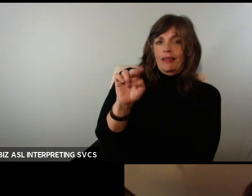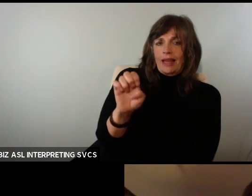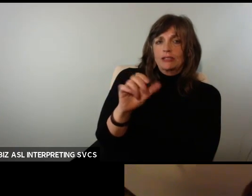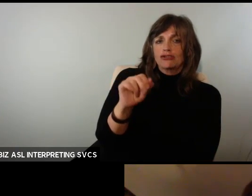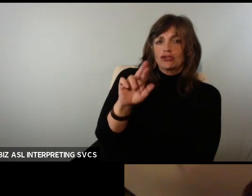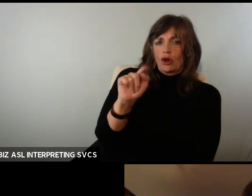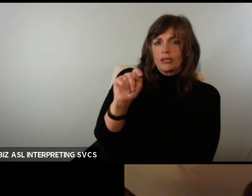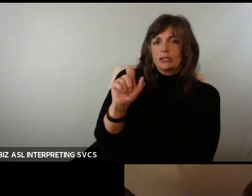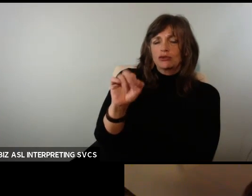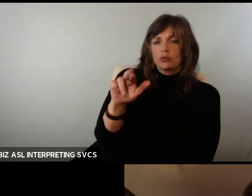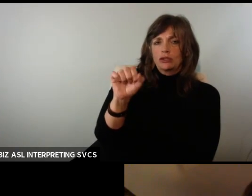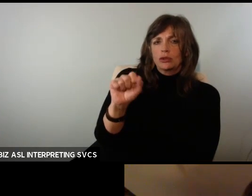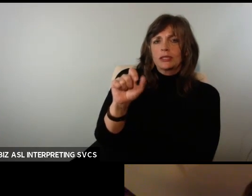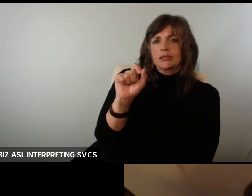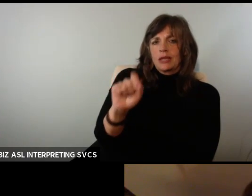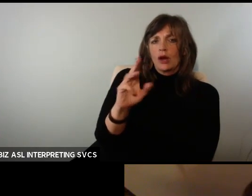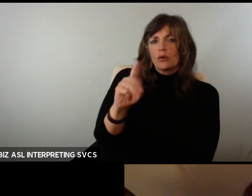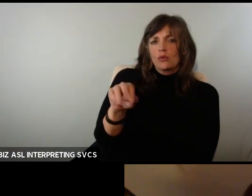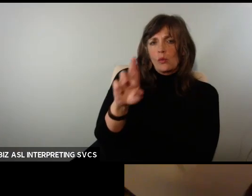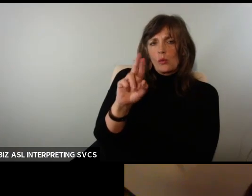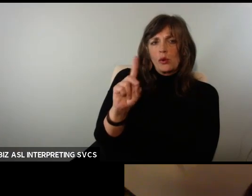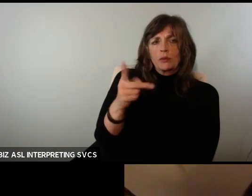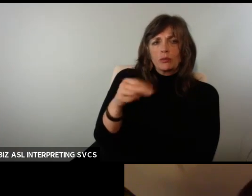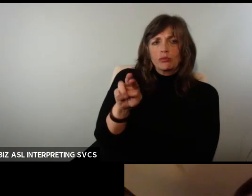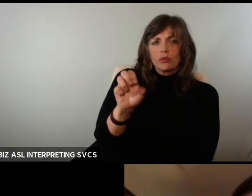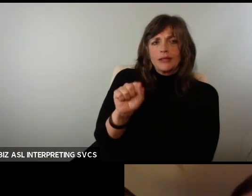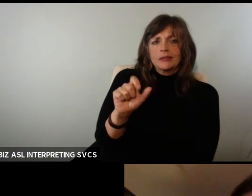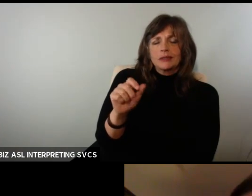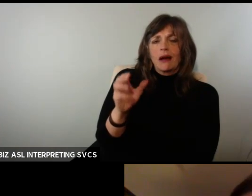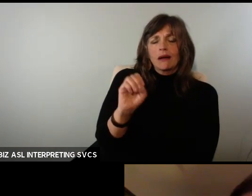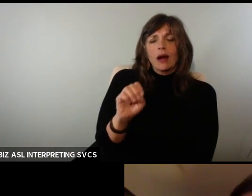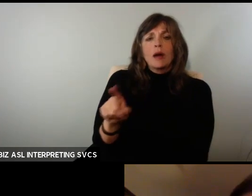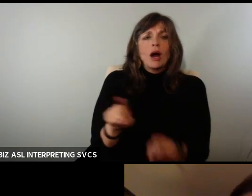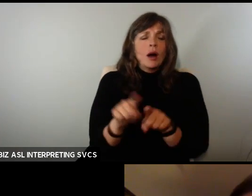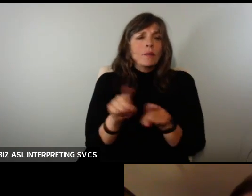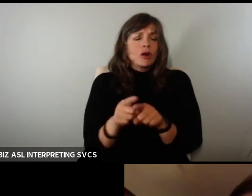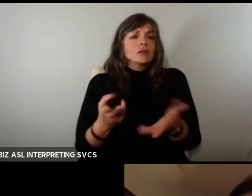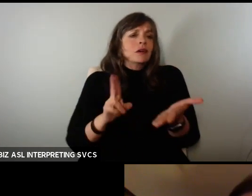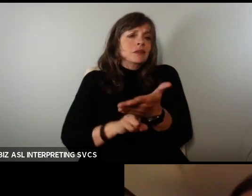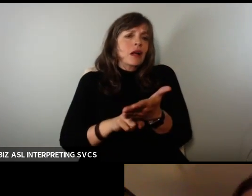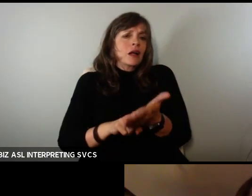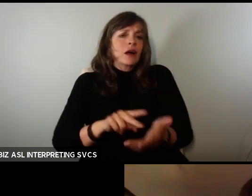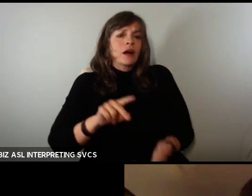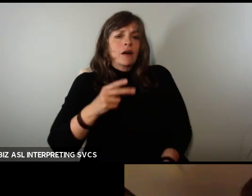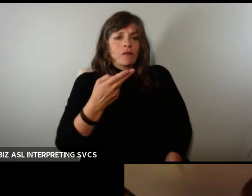But also, sign up for HowlRound's mailing list and follow them on Twitter @HowlRound.